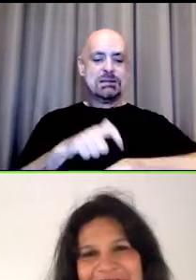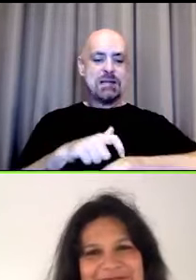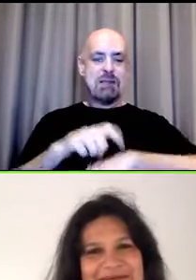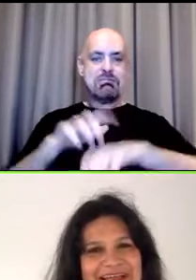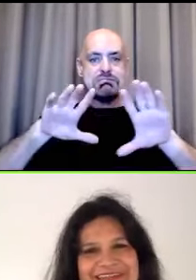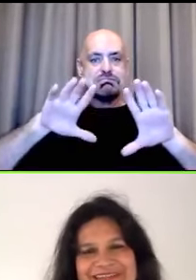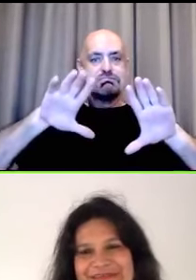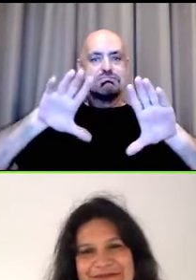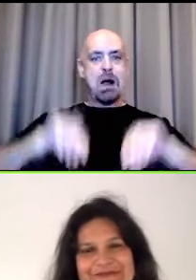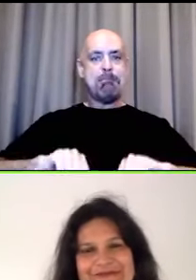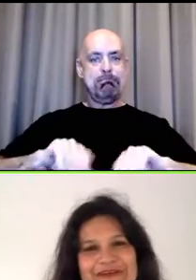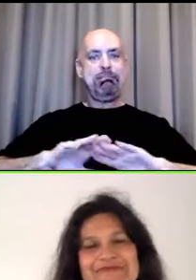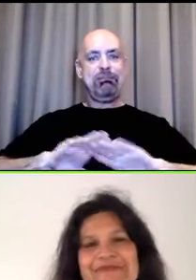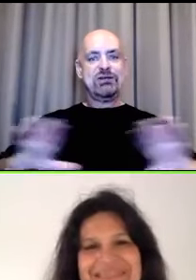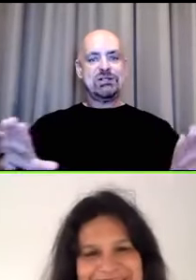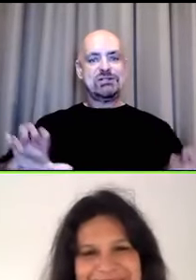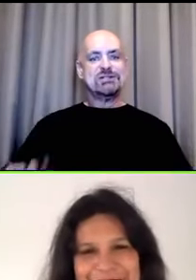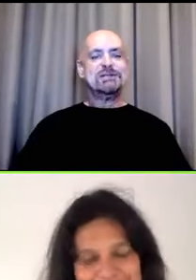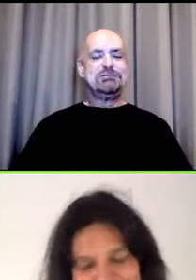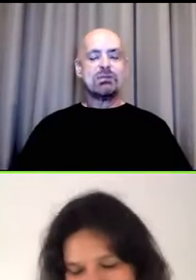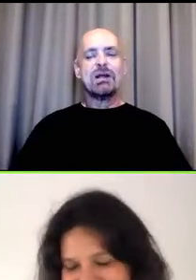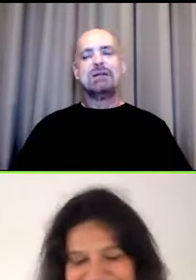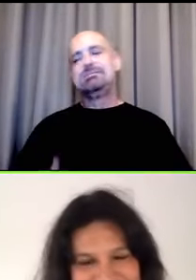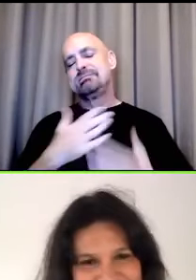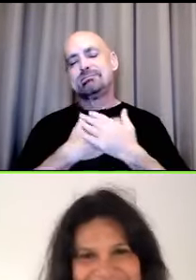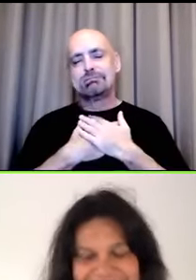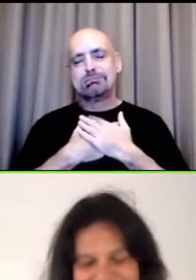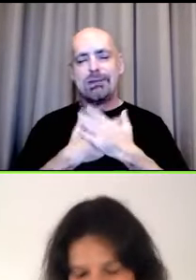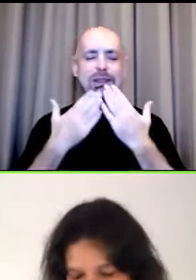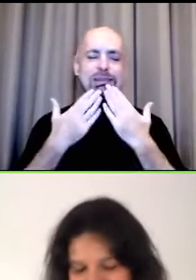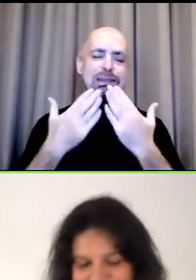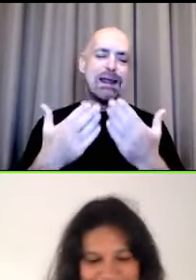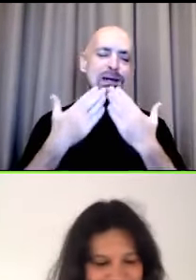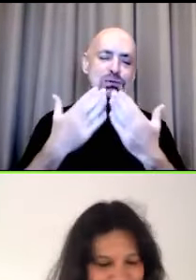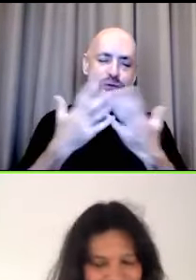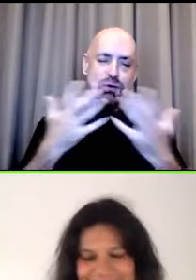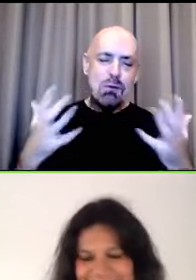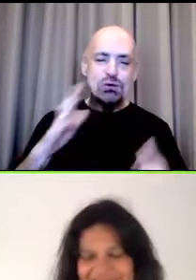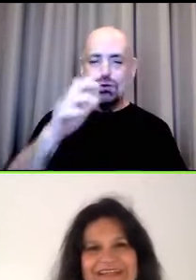thing that a woman like Mary Wollstonecraft who got all the right ideas,